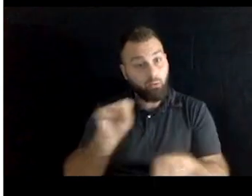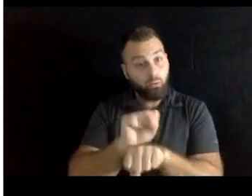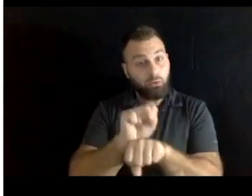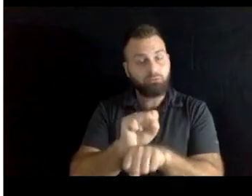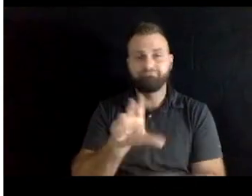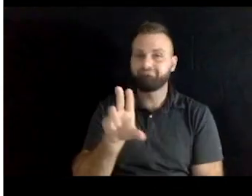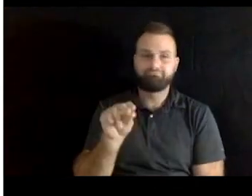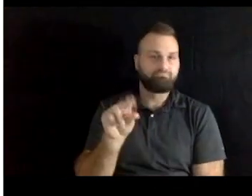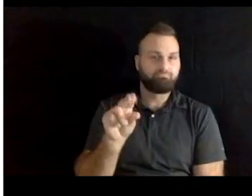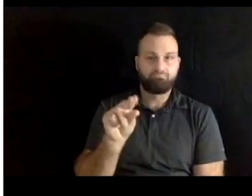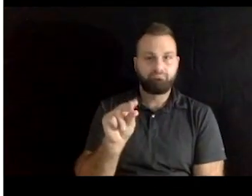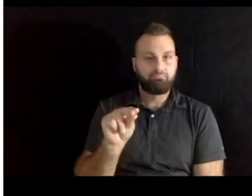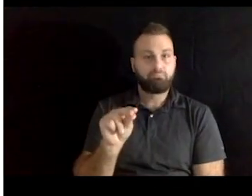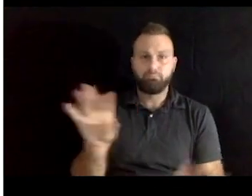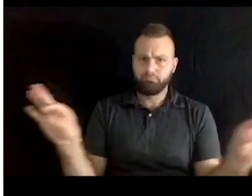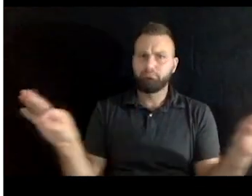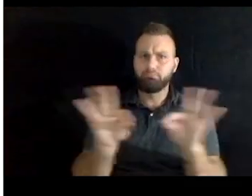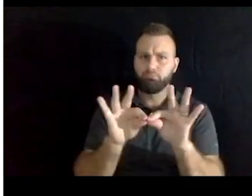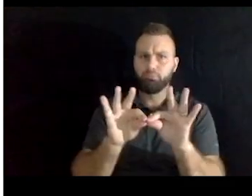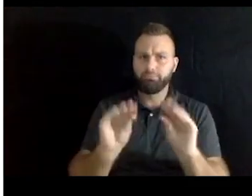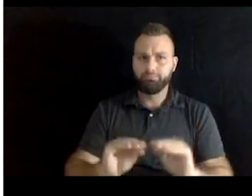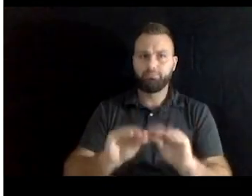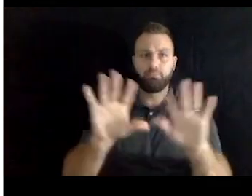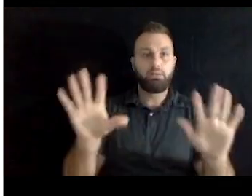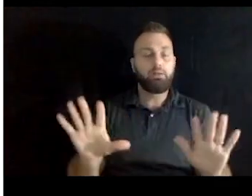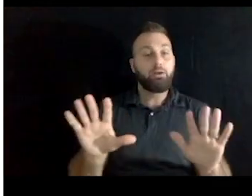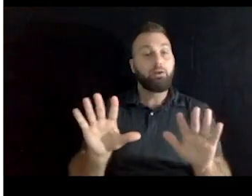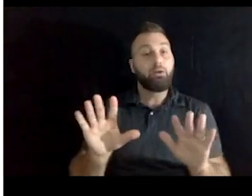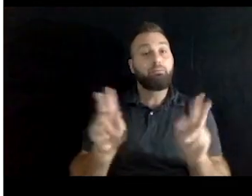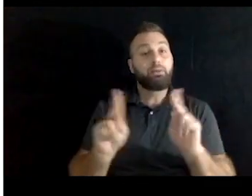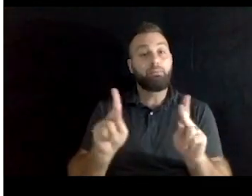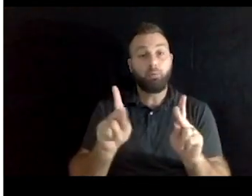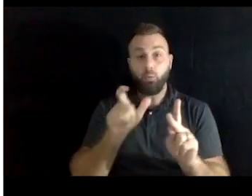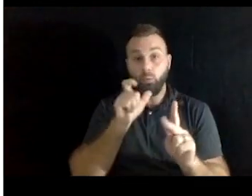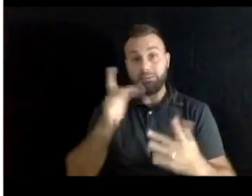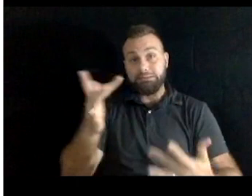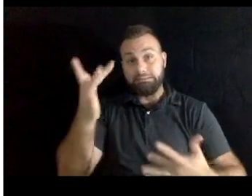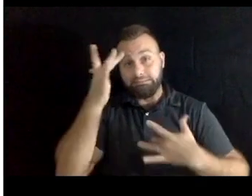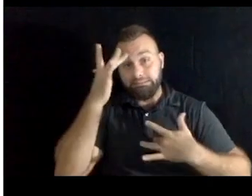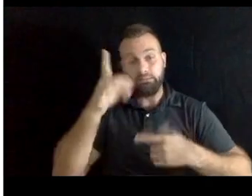We're not trying to force people who are really sick and unable to work to work,